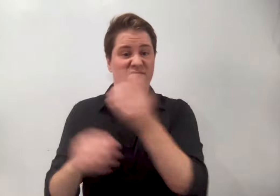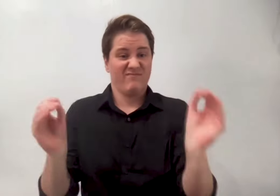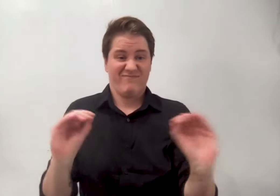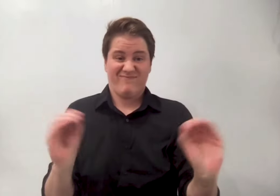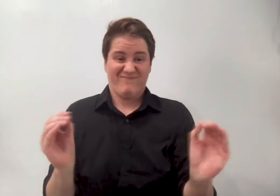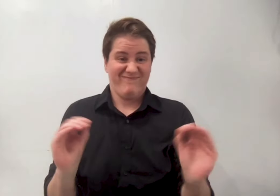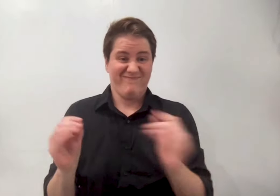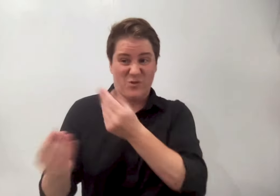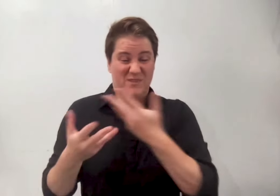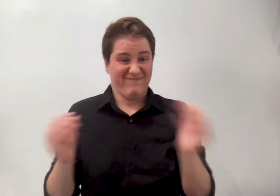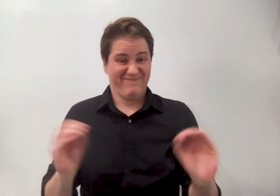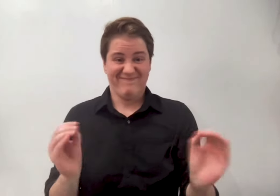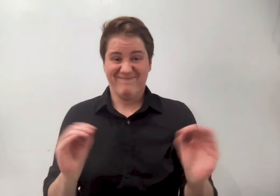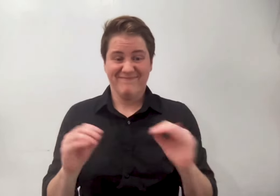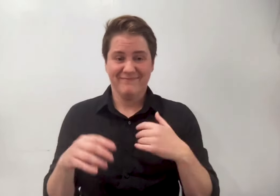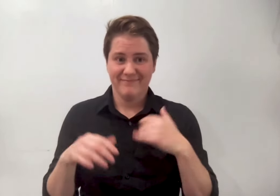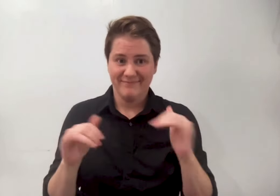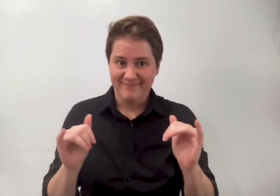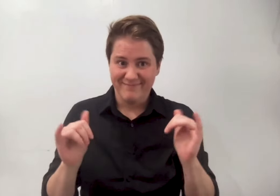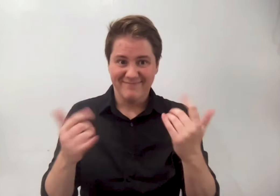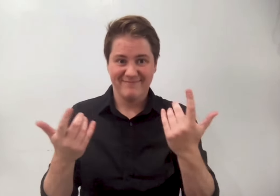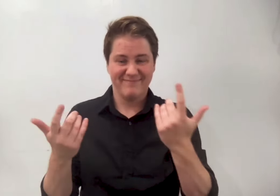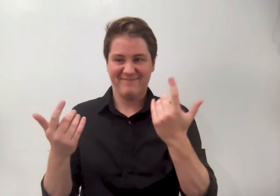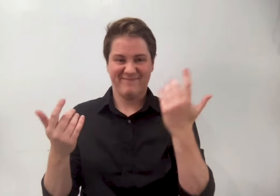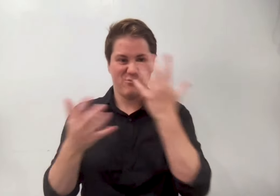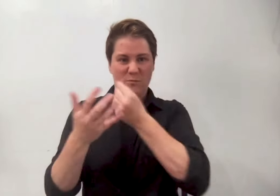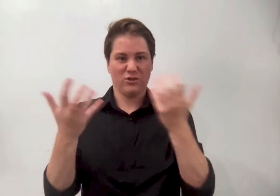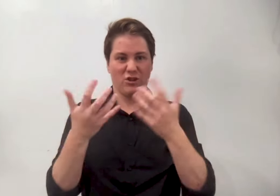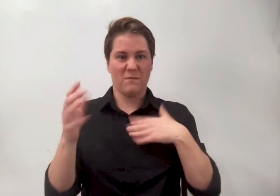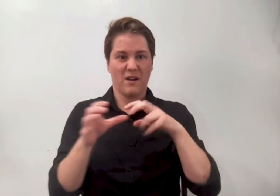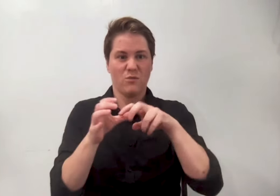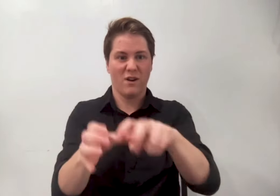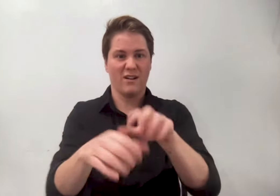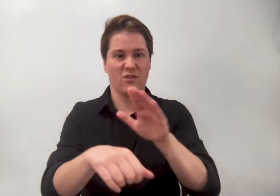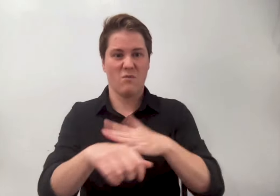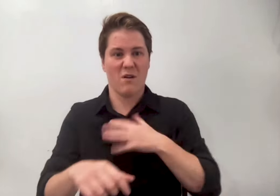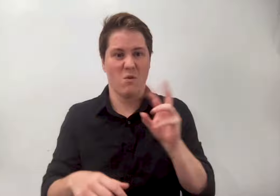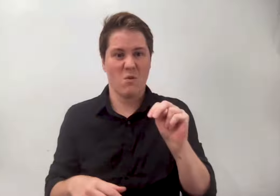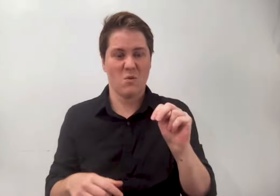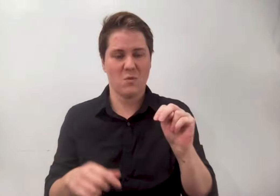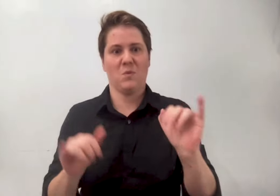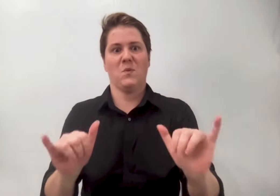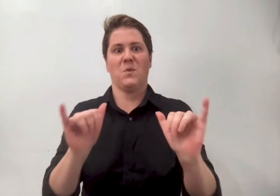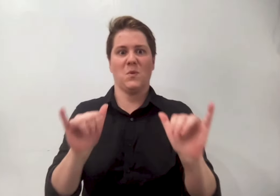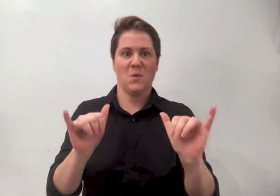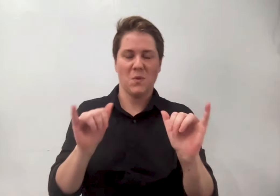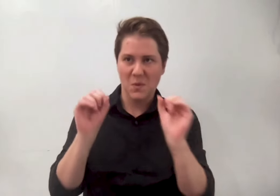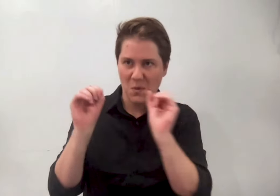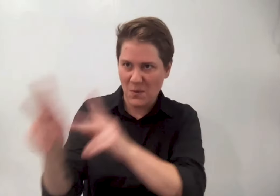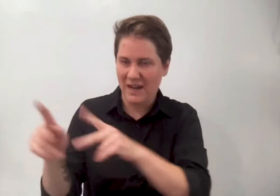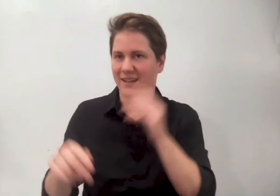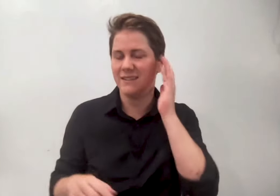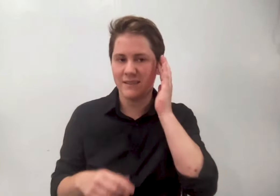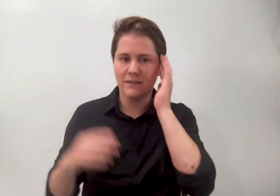The doctor told me there was nothing they could do and I would have to ride it out on my own That hit me, I realized the reality and accepted this.